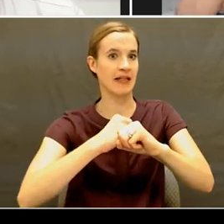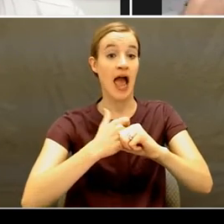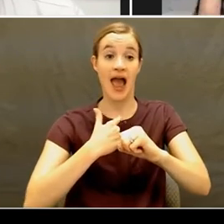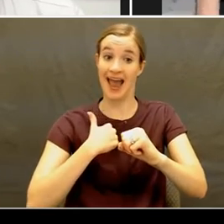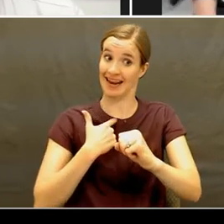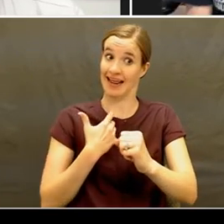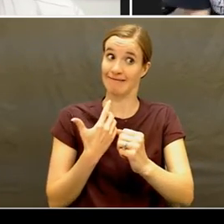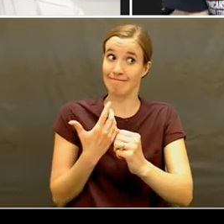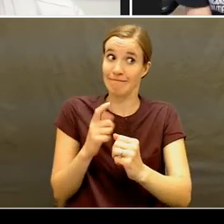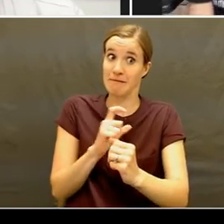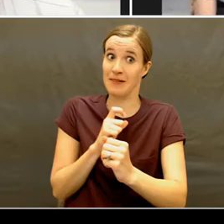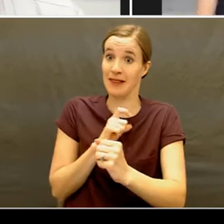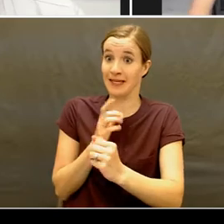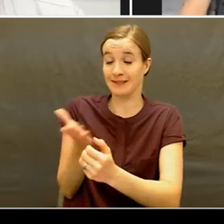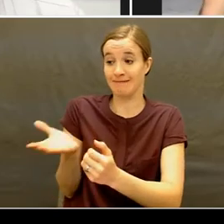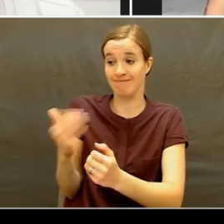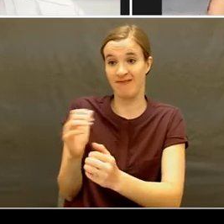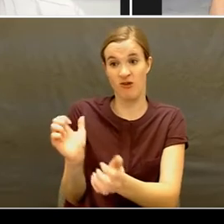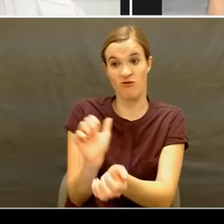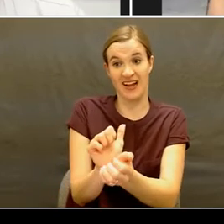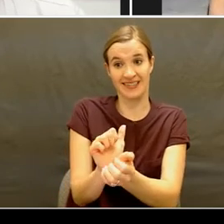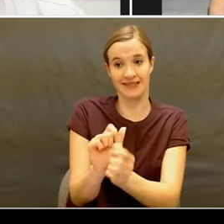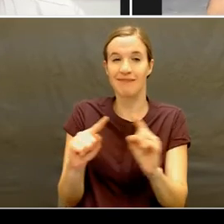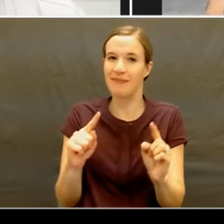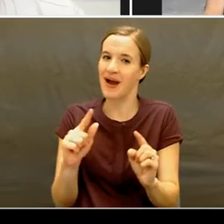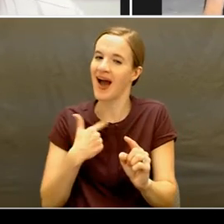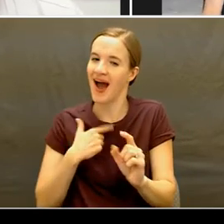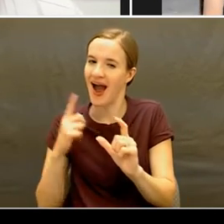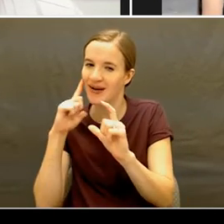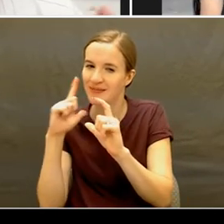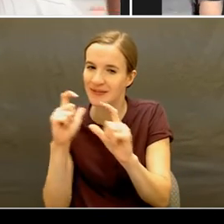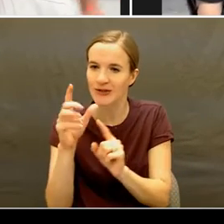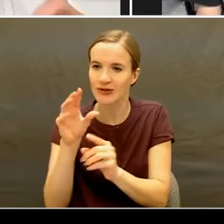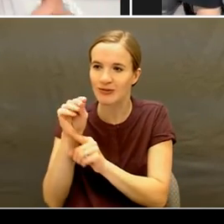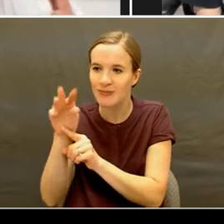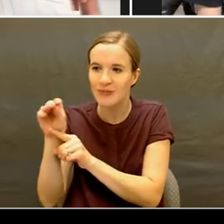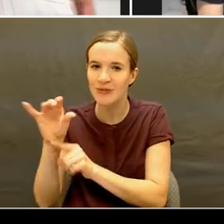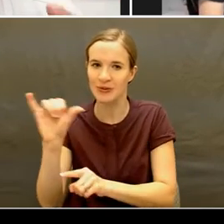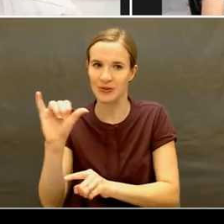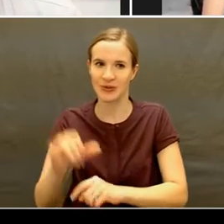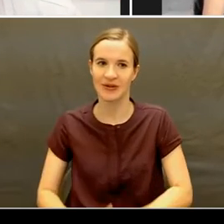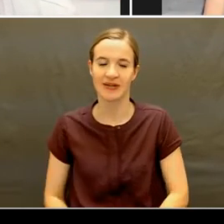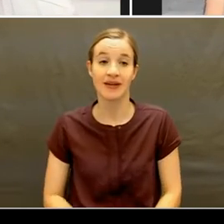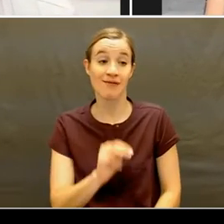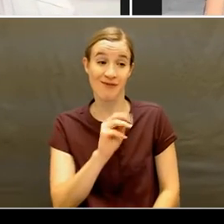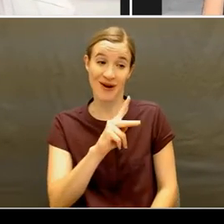Mark: With everybody else, you've got a lot of competition now in the photography world with cell